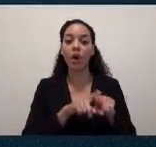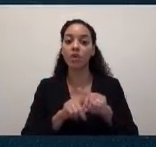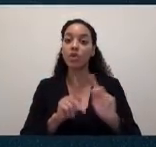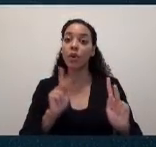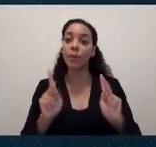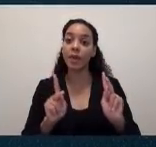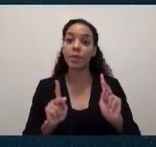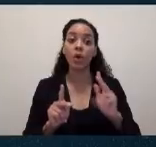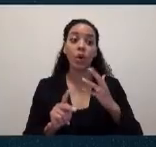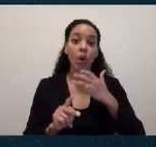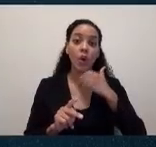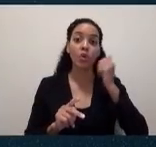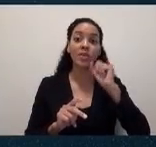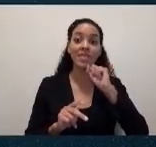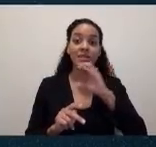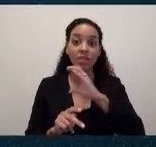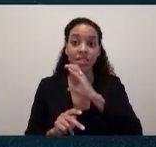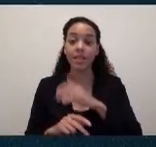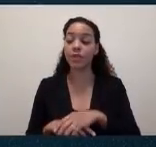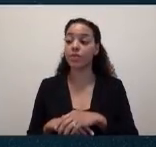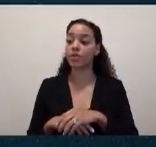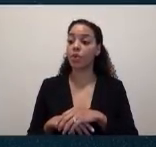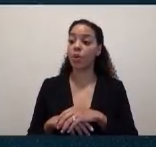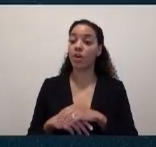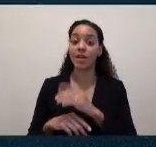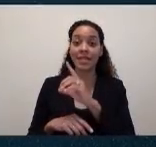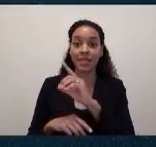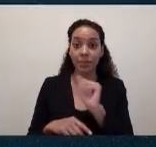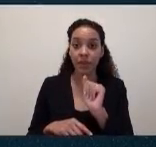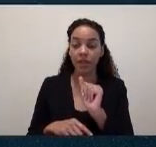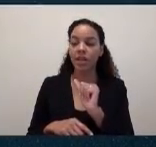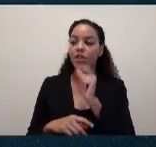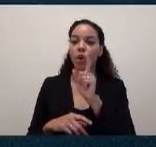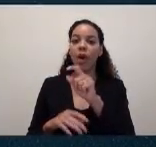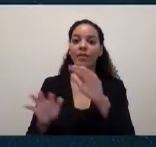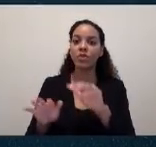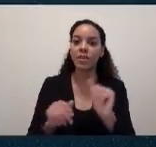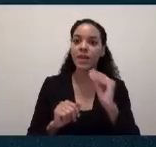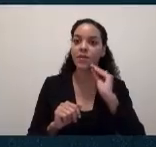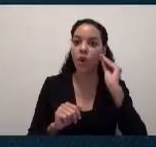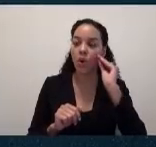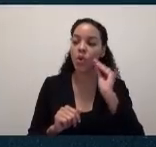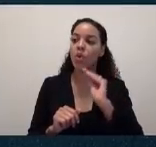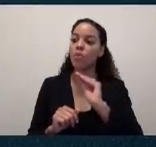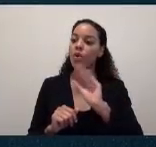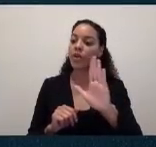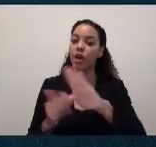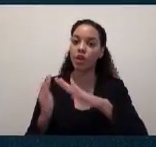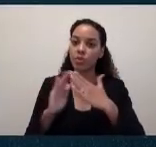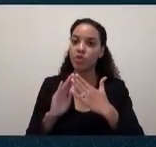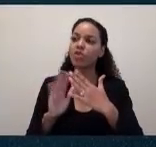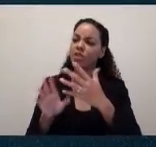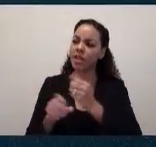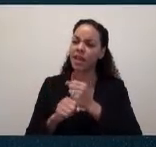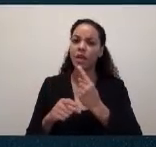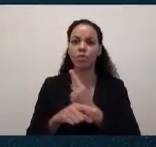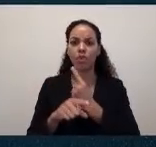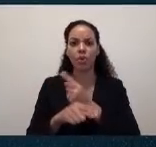or leave their community to get the care they need. And on that point, this is essentially about allowing